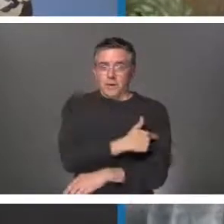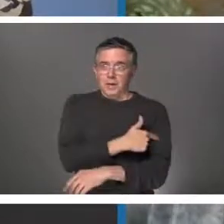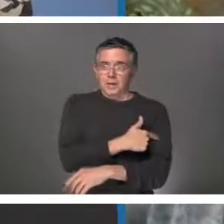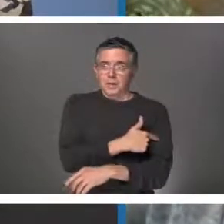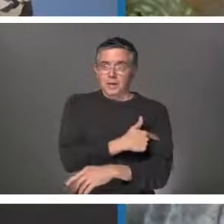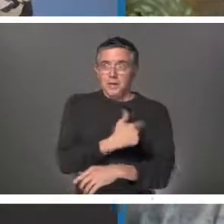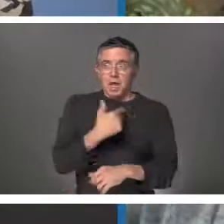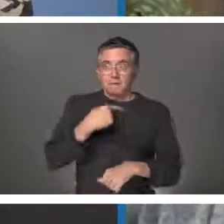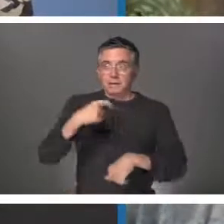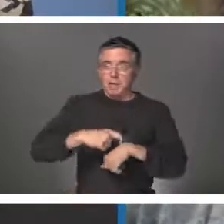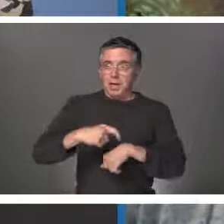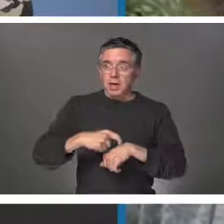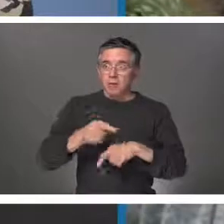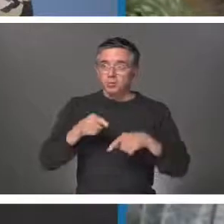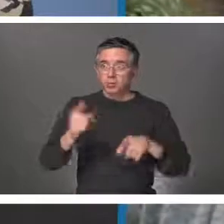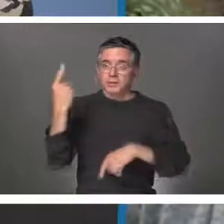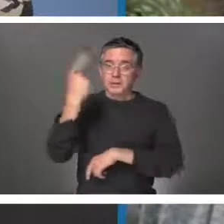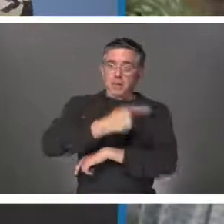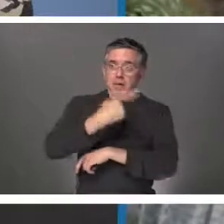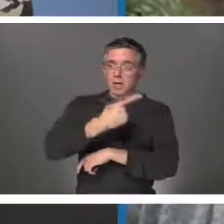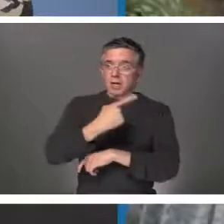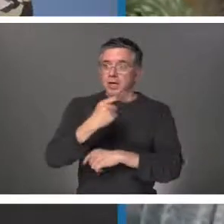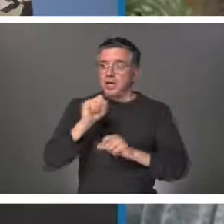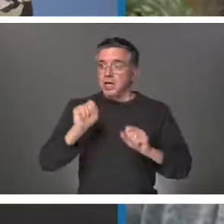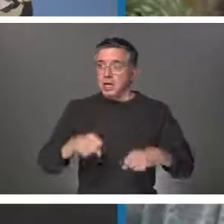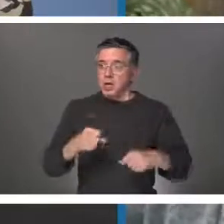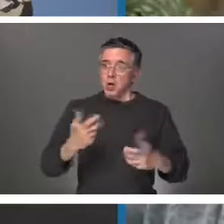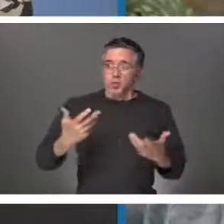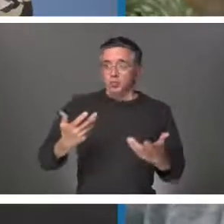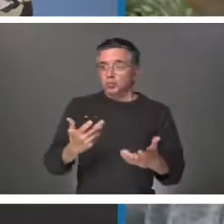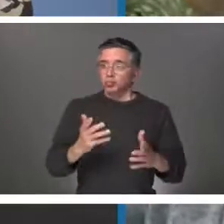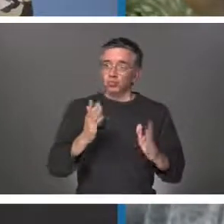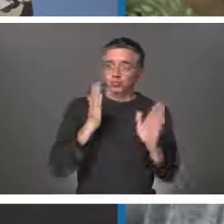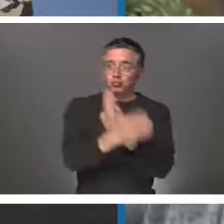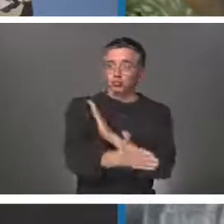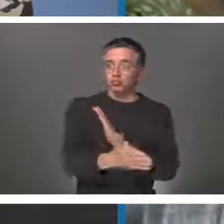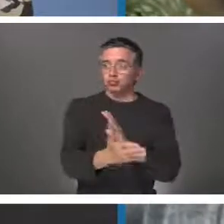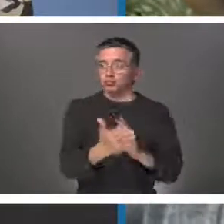And I think that there are people who actually want to be vaccinated who don't think we're speaking to them.